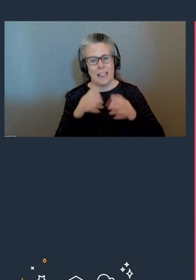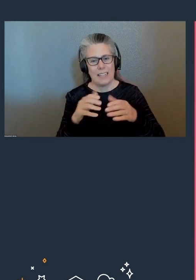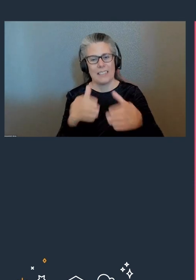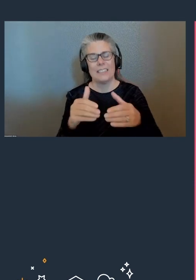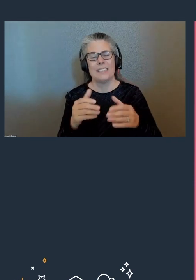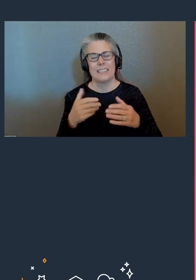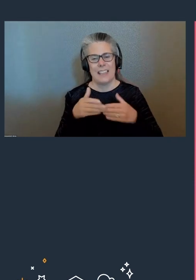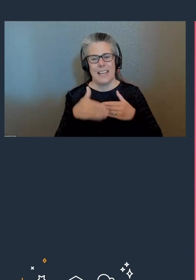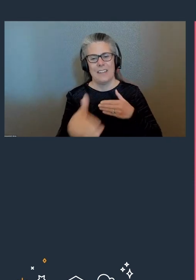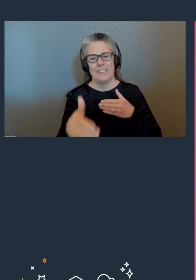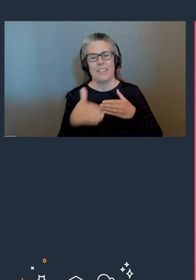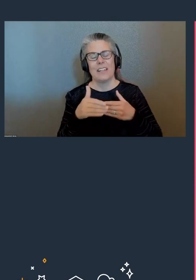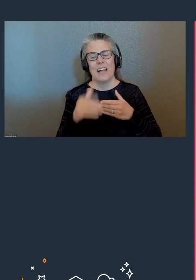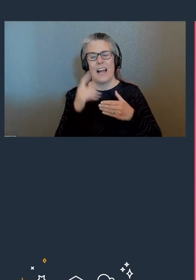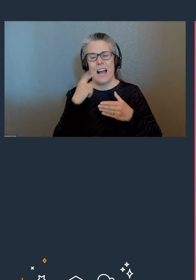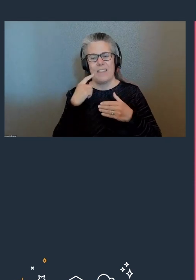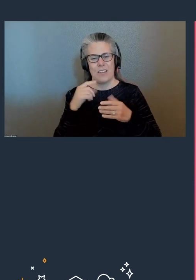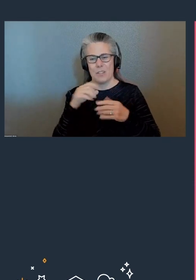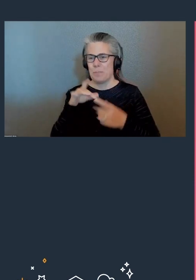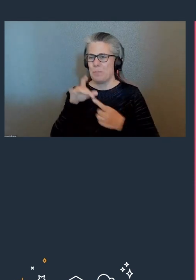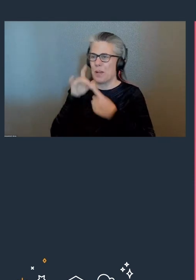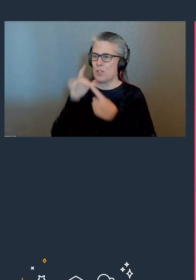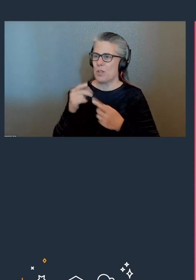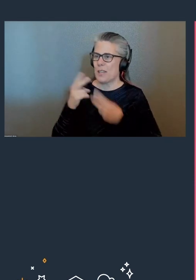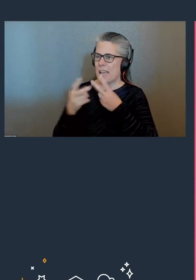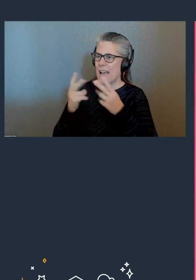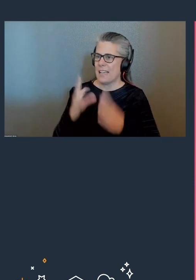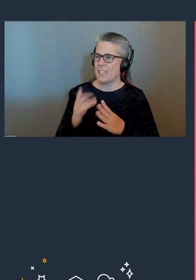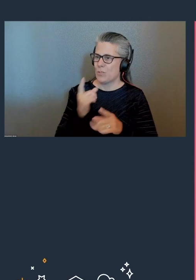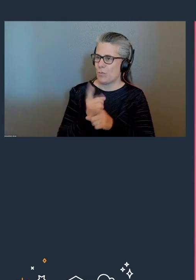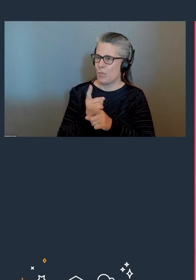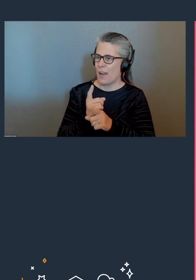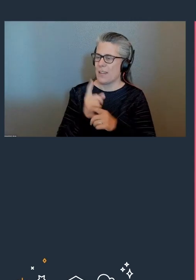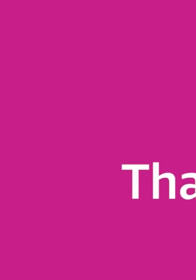wrapping up the day today, too, right? Yeah, we do, Jeff Barr. Jeff Barr's coming. Jeff Barr, yeah.